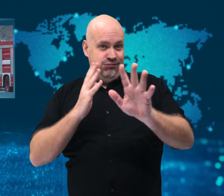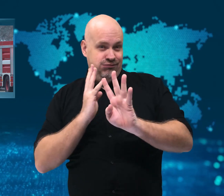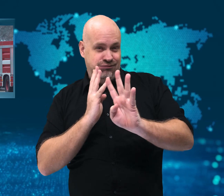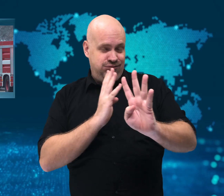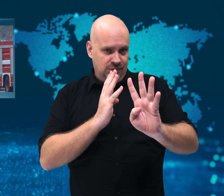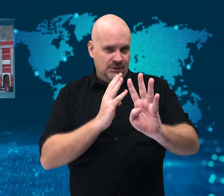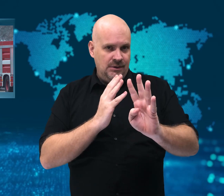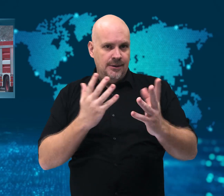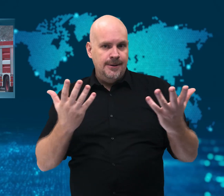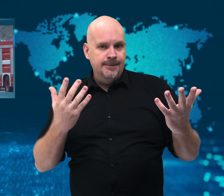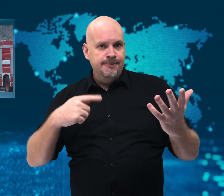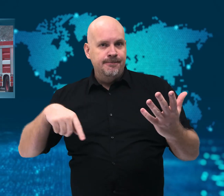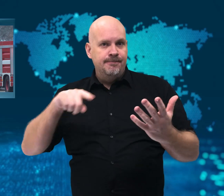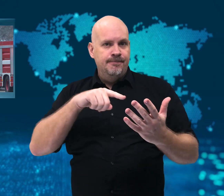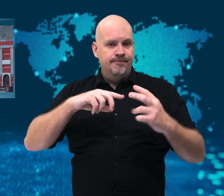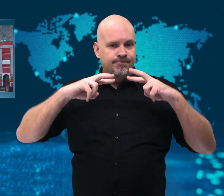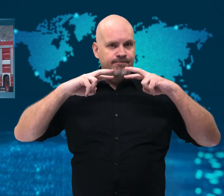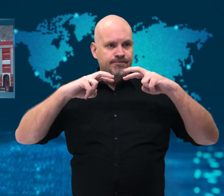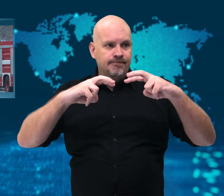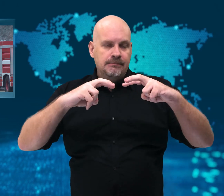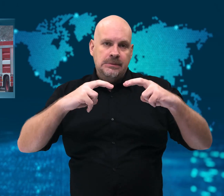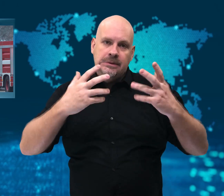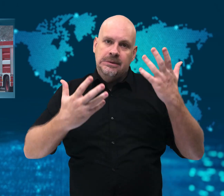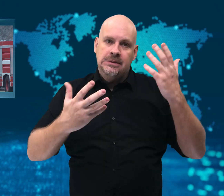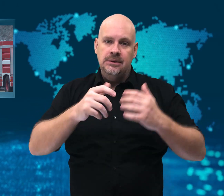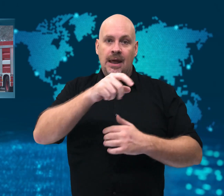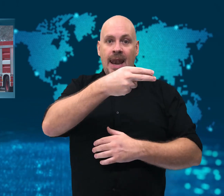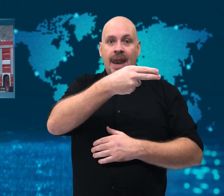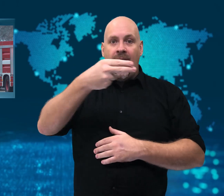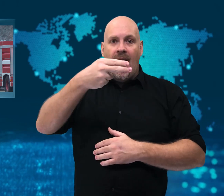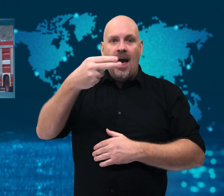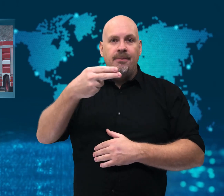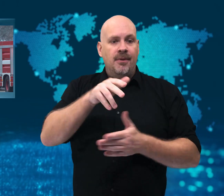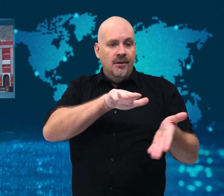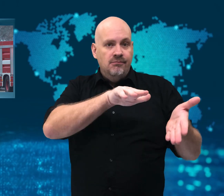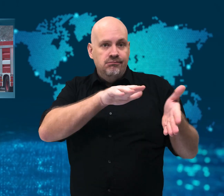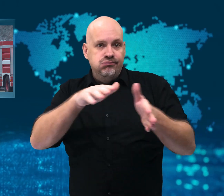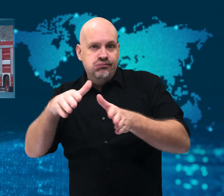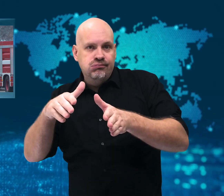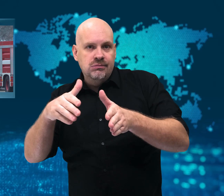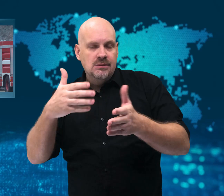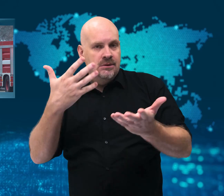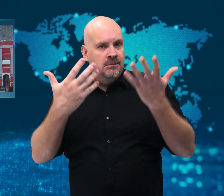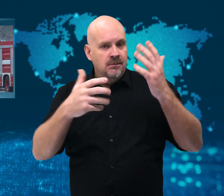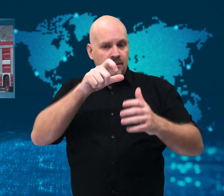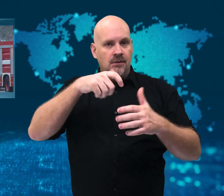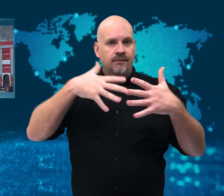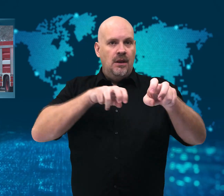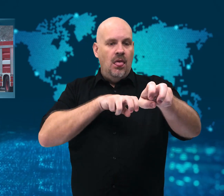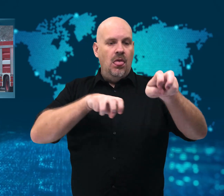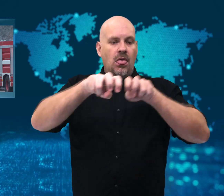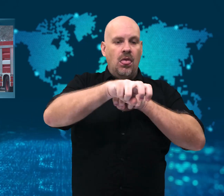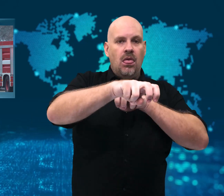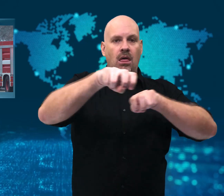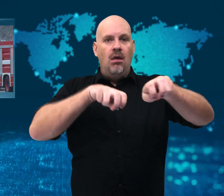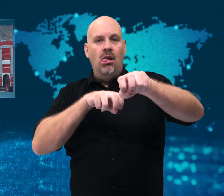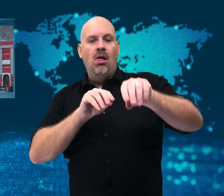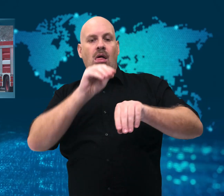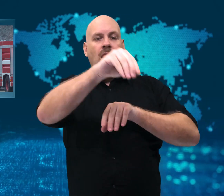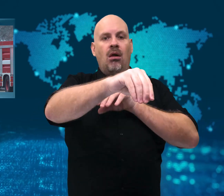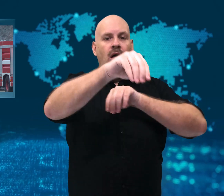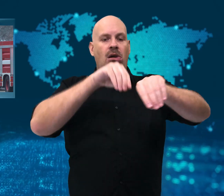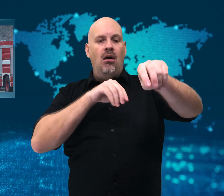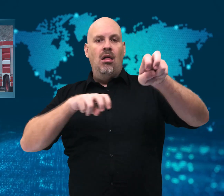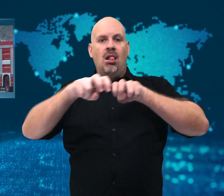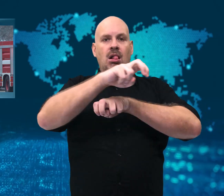authorities are concerned that passengers may have switched buses,